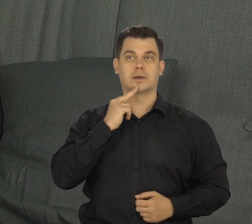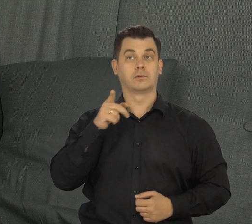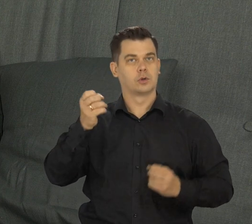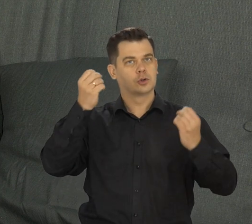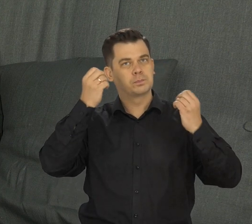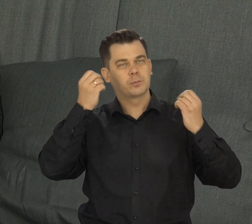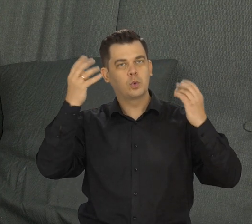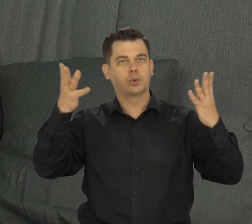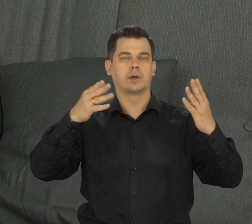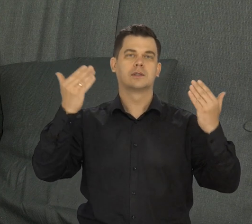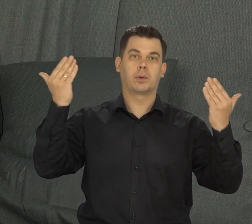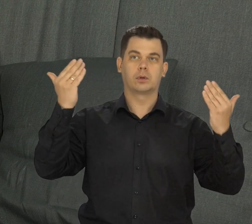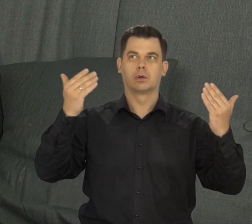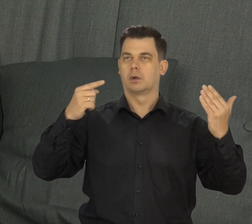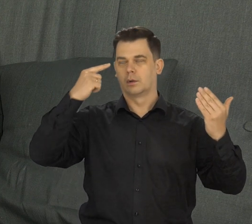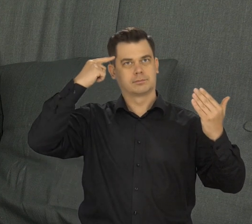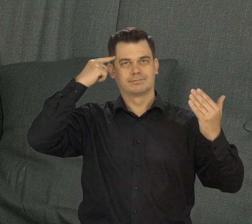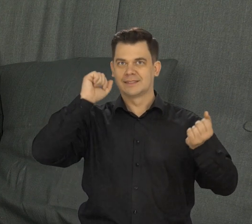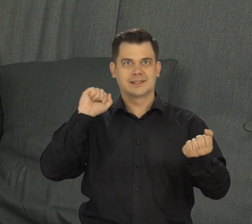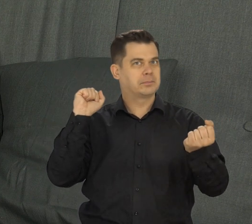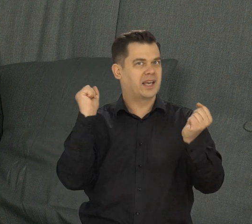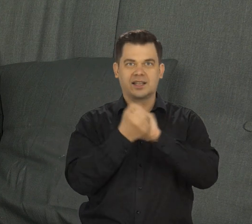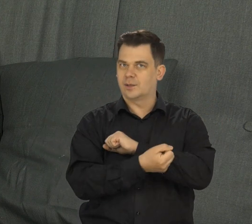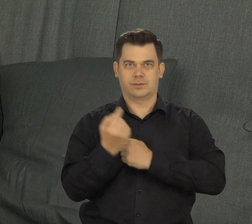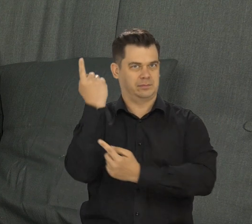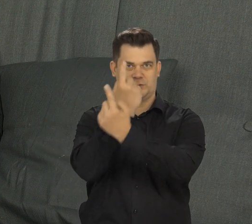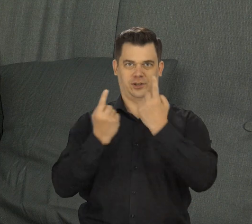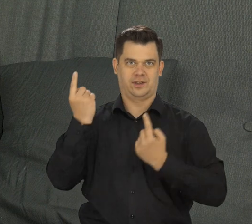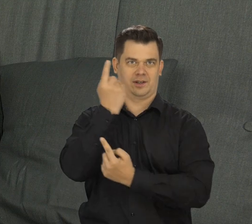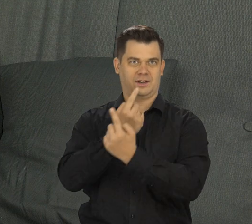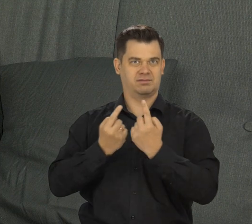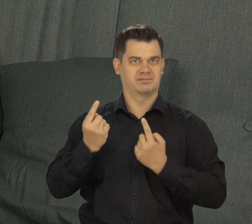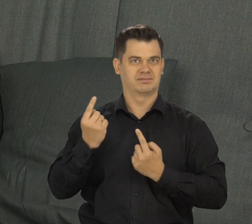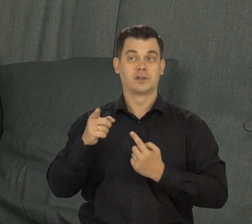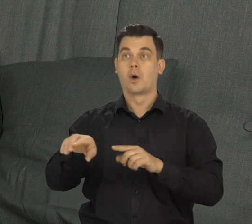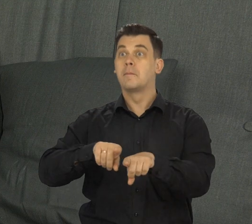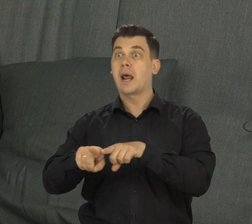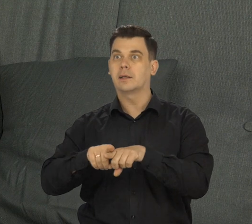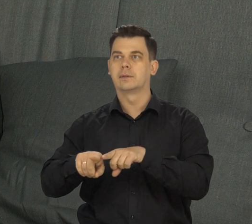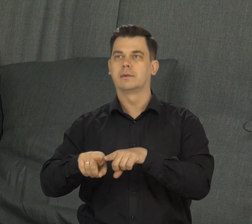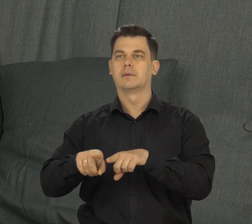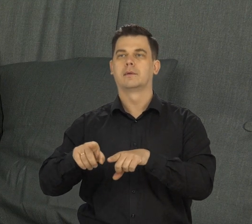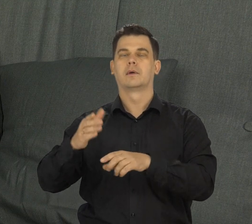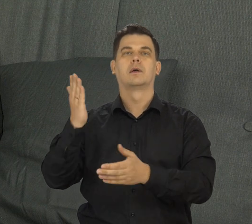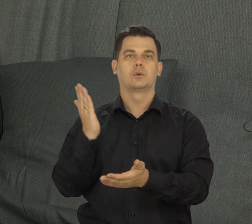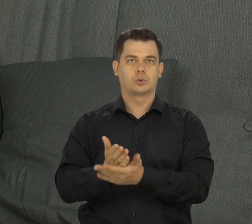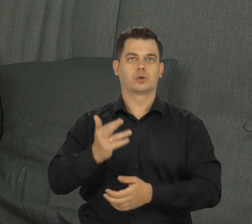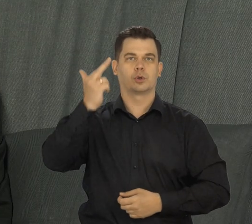From the socio-cultural side have changed my perspective. I see my brother completely differently and the deaf community.